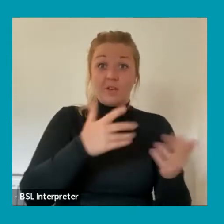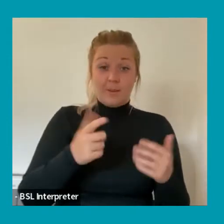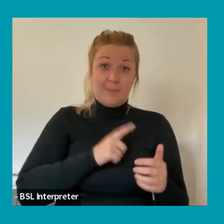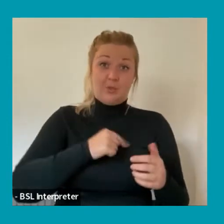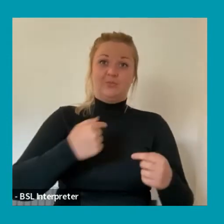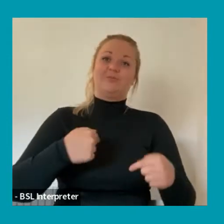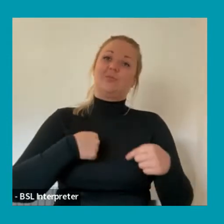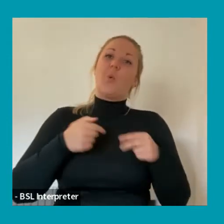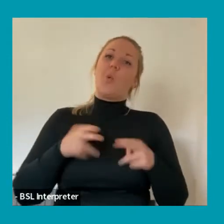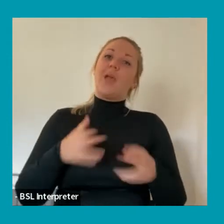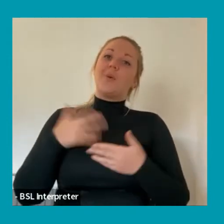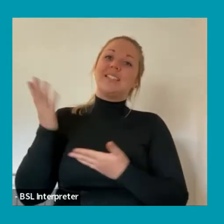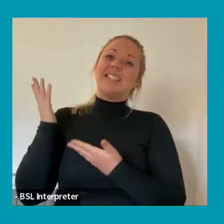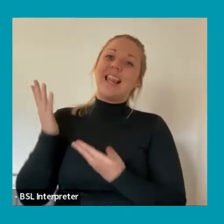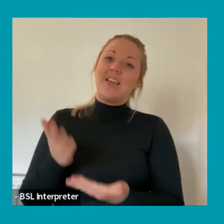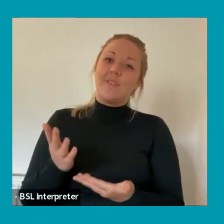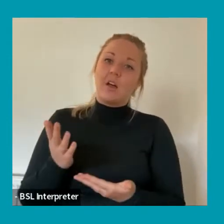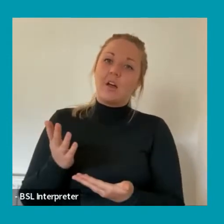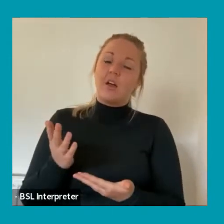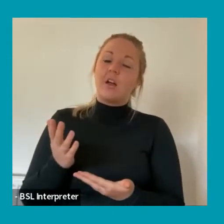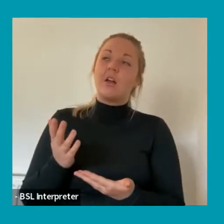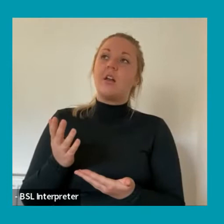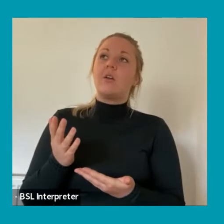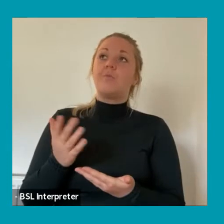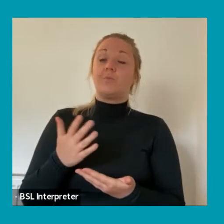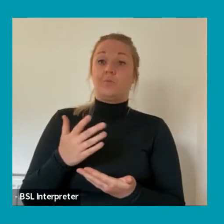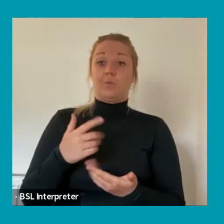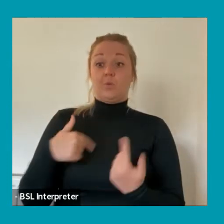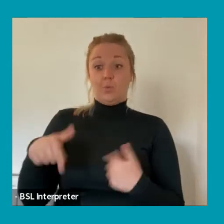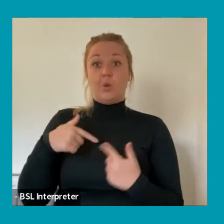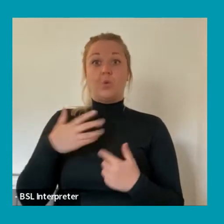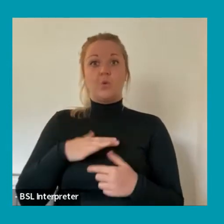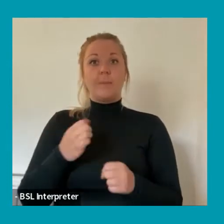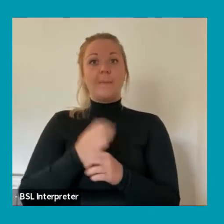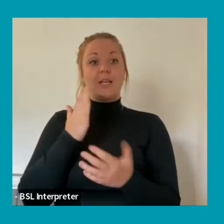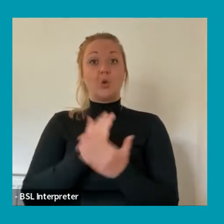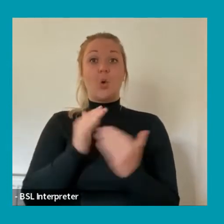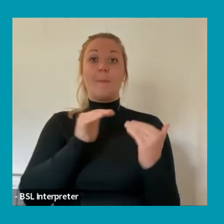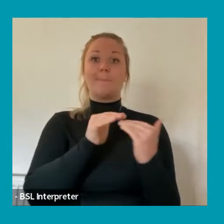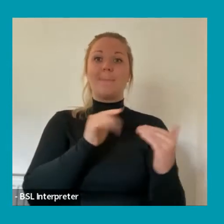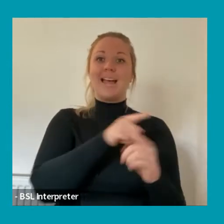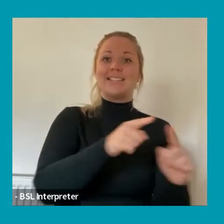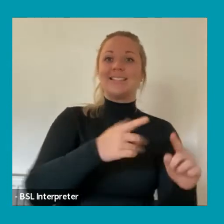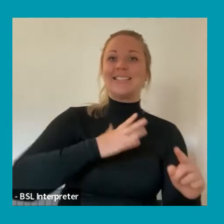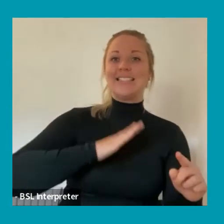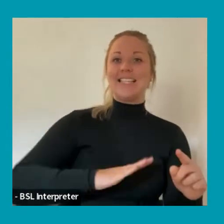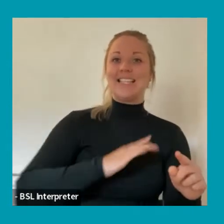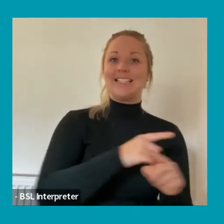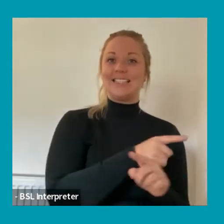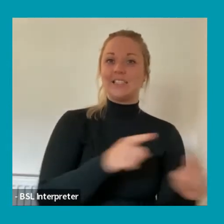And we wanted to make absolutely certain that it met the needs the of the candidates who would be using it. We know that there are